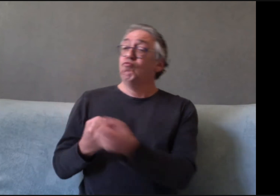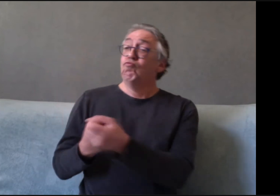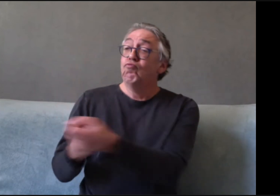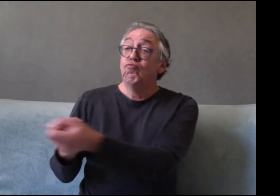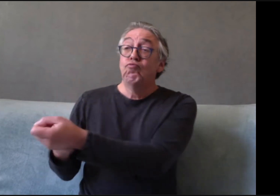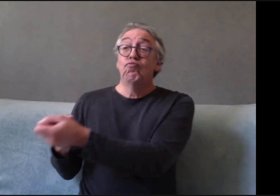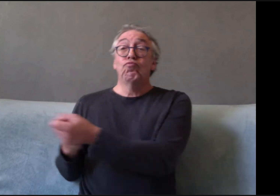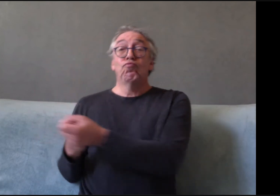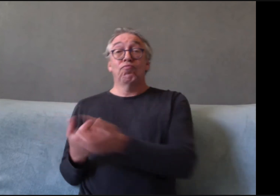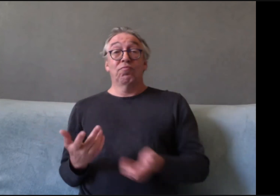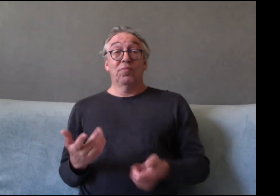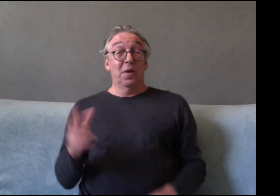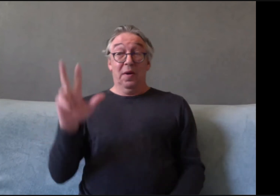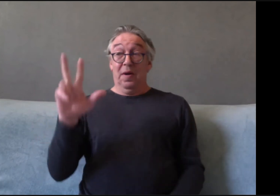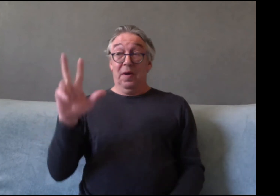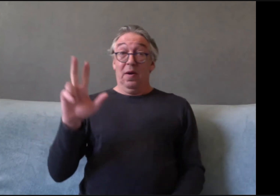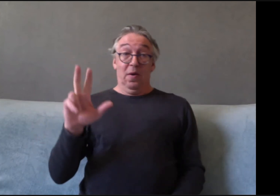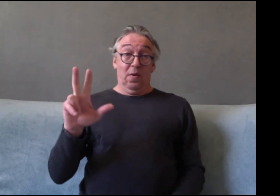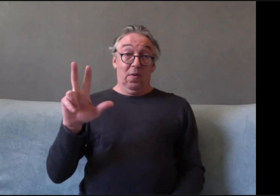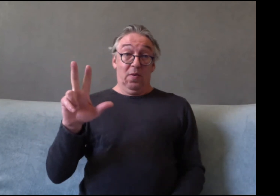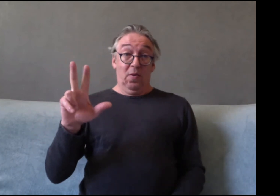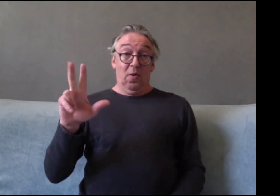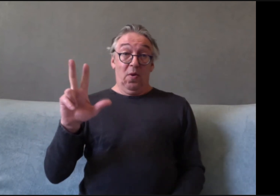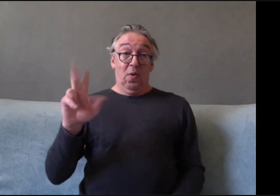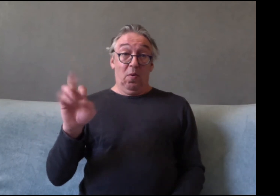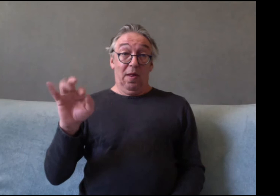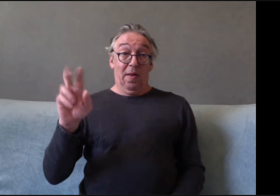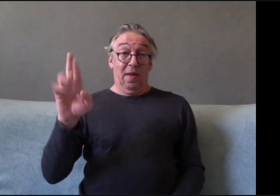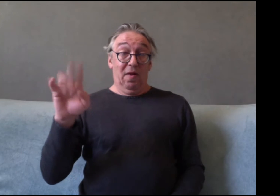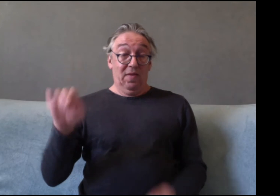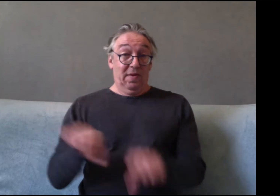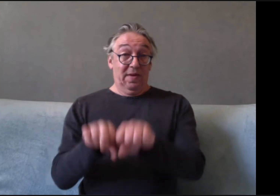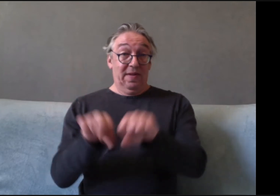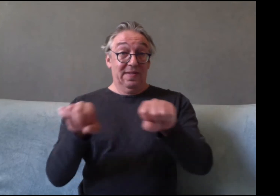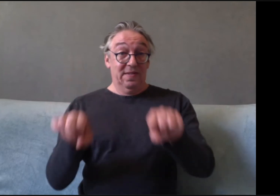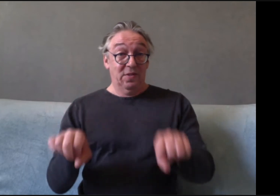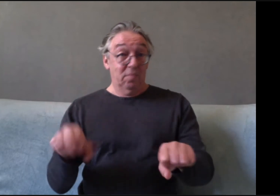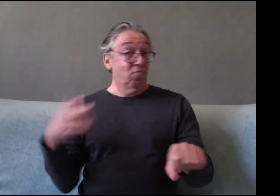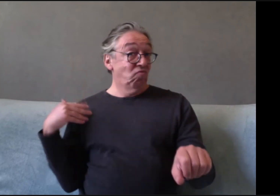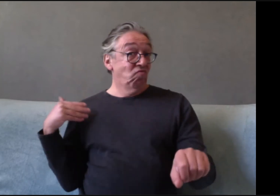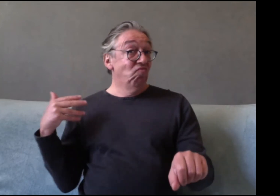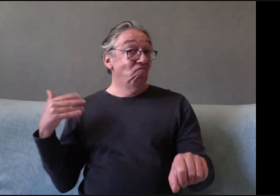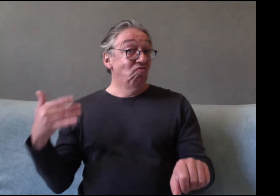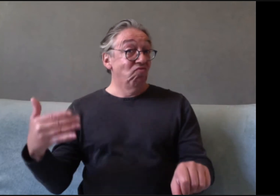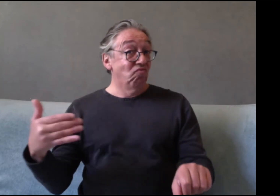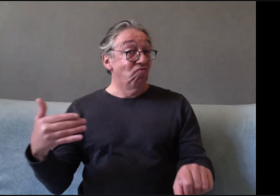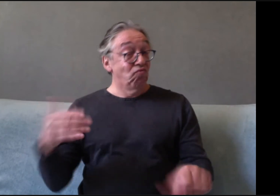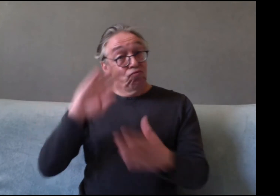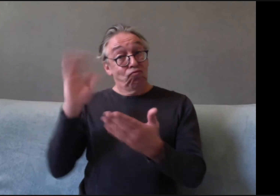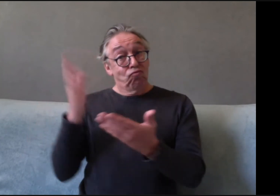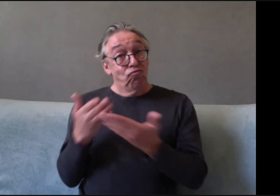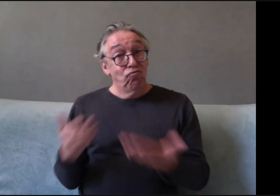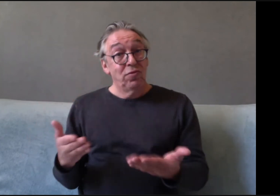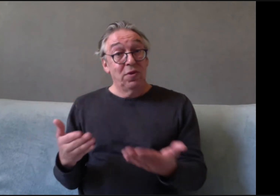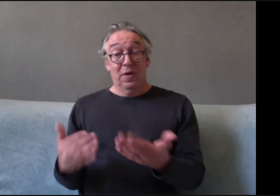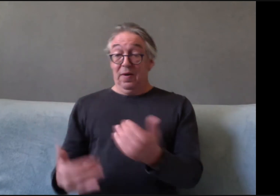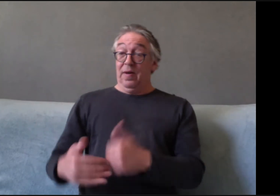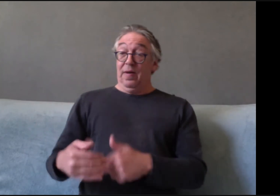that the person with disability needs be considered and protected.